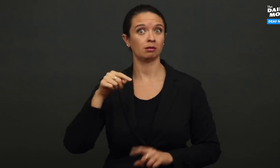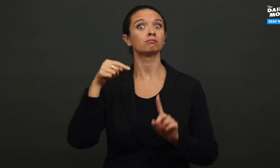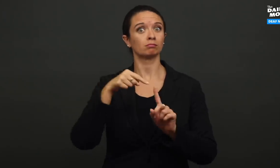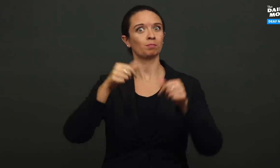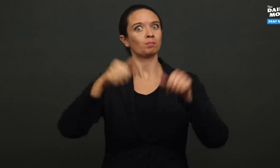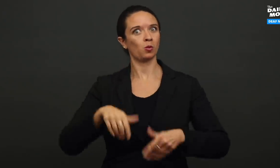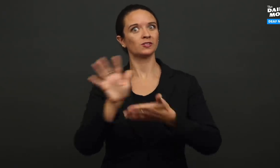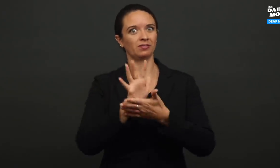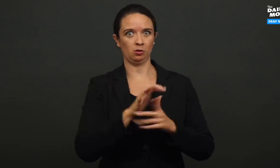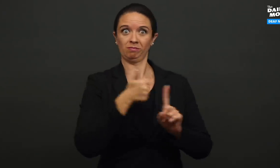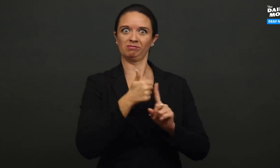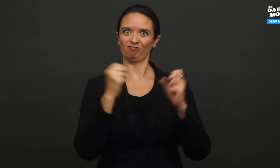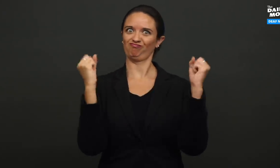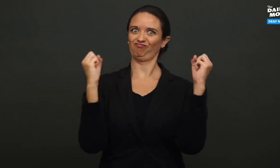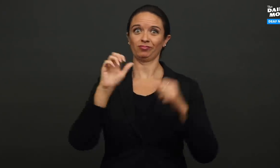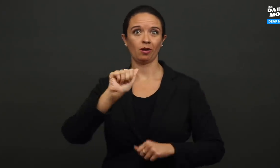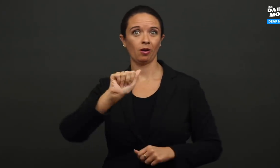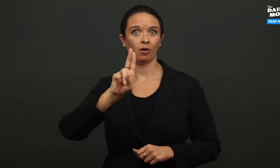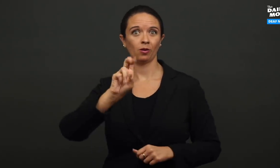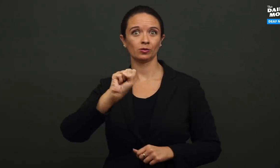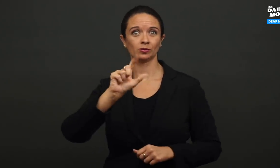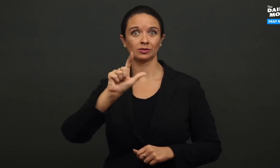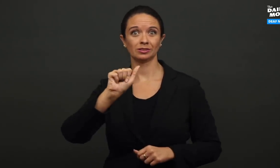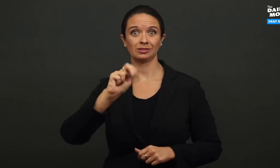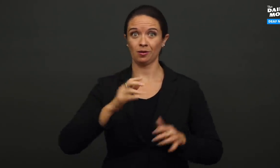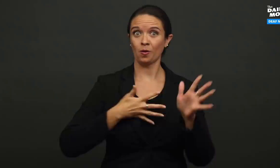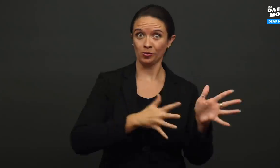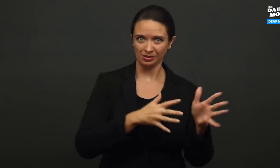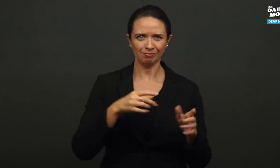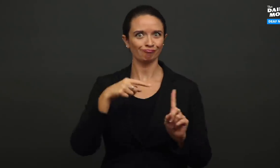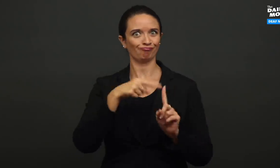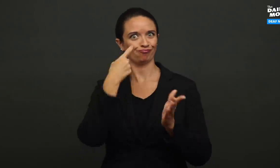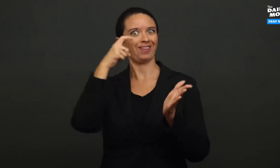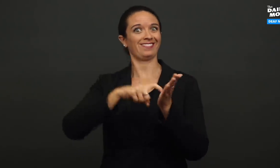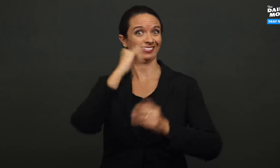posted a video of him signing in Auslan and recognizing